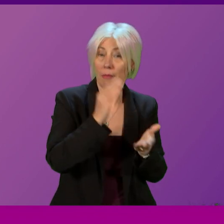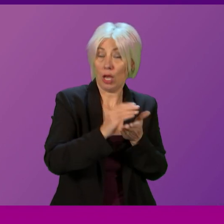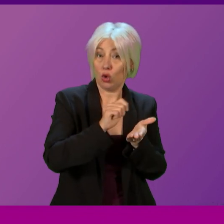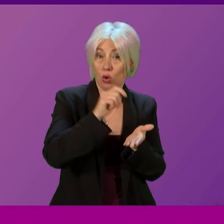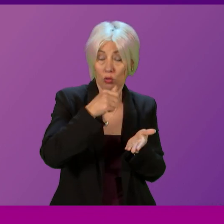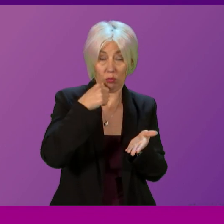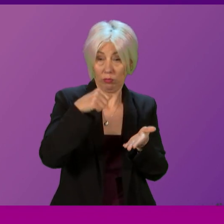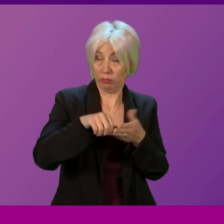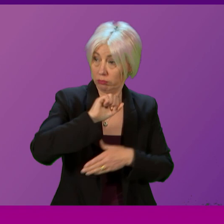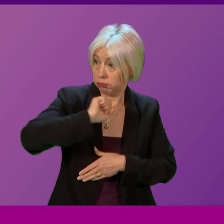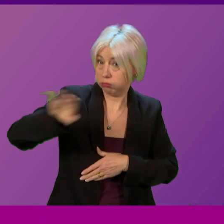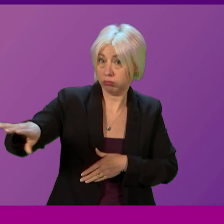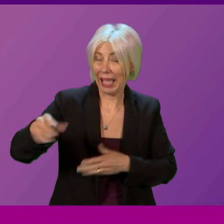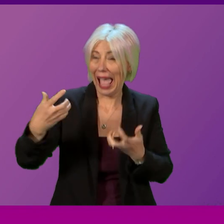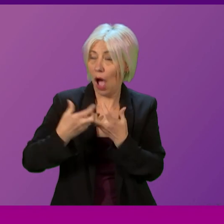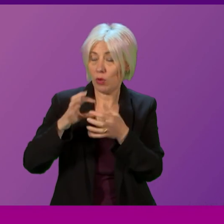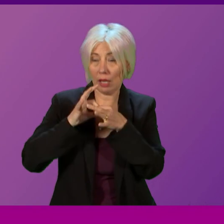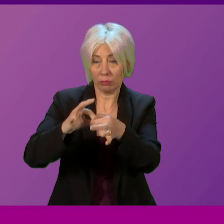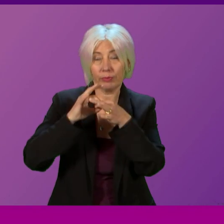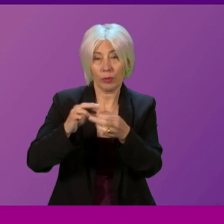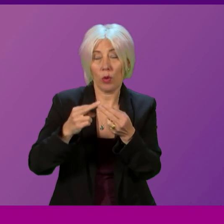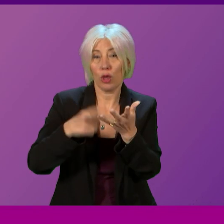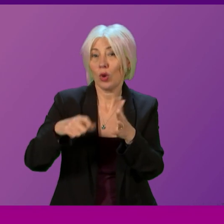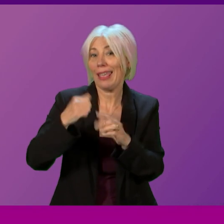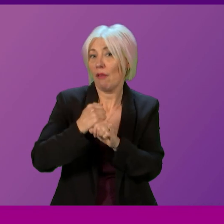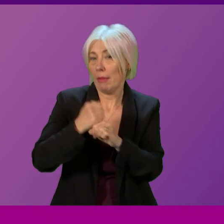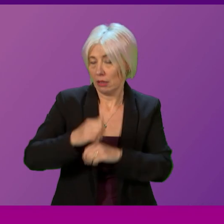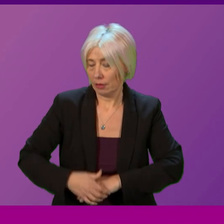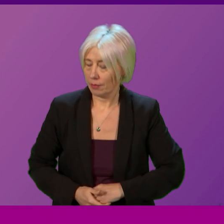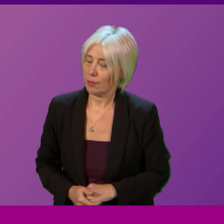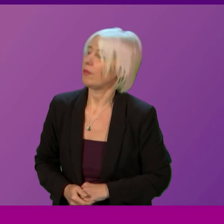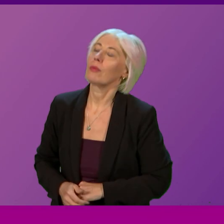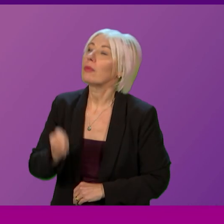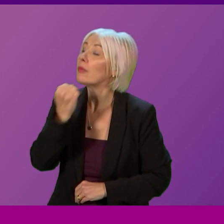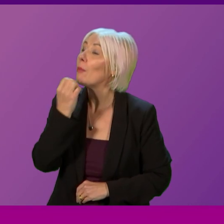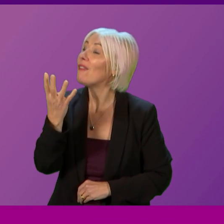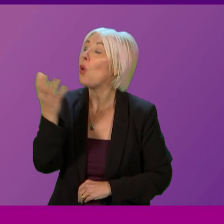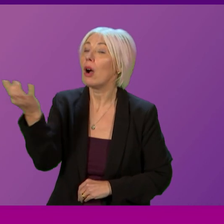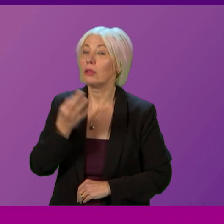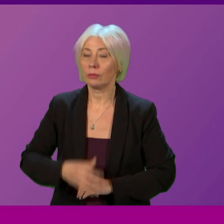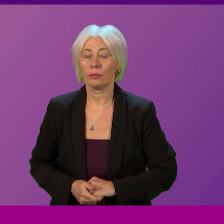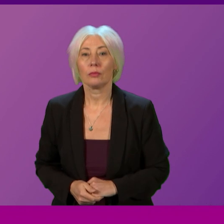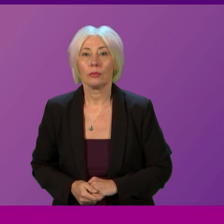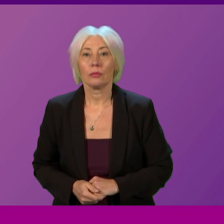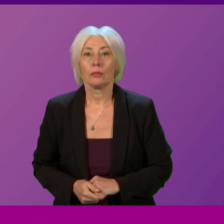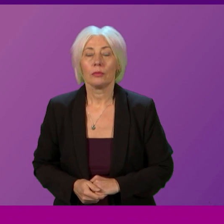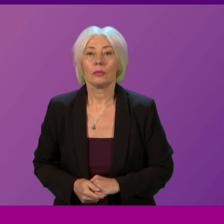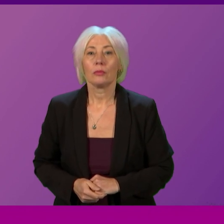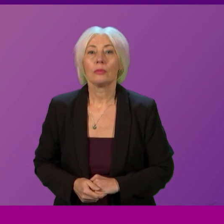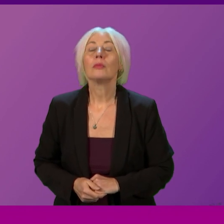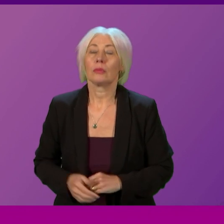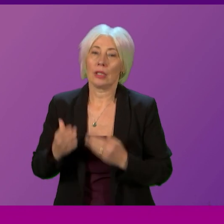detail on how we will liaise with the UK Government in relation to that particular proposal.